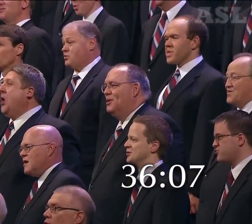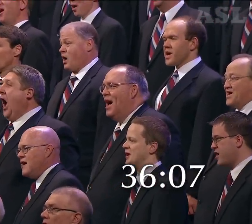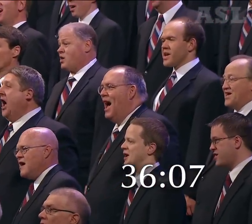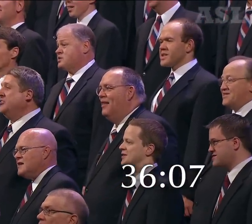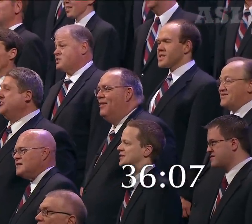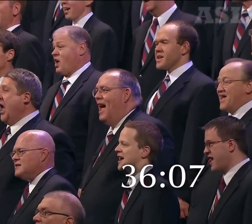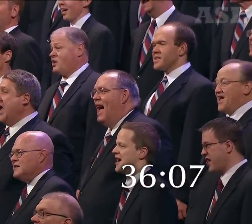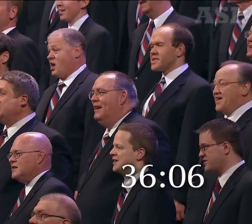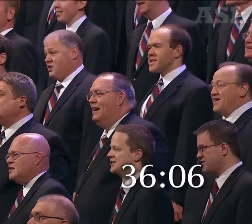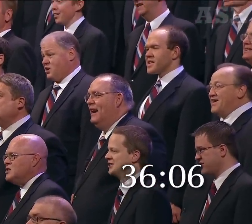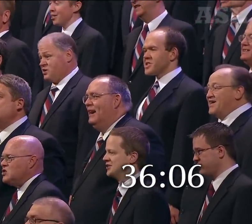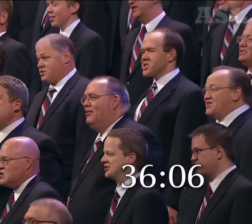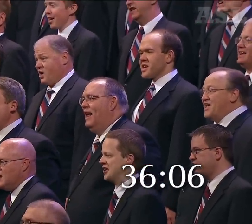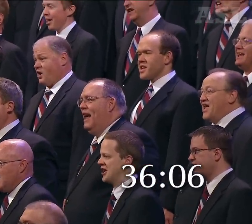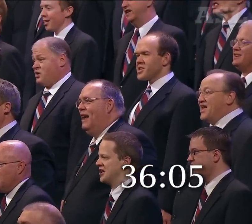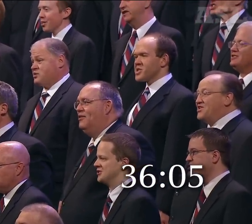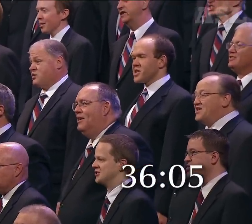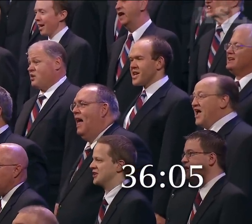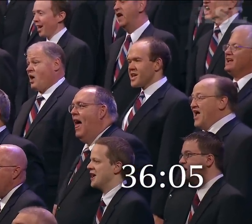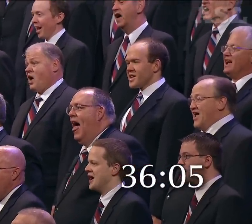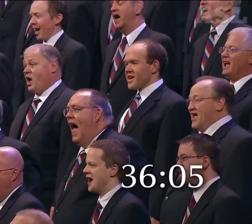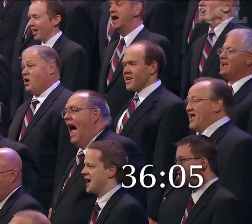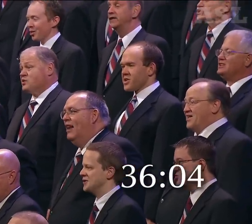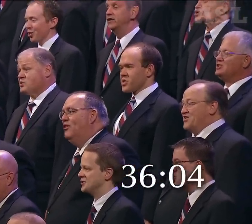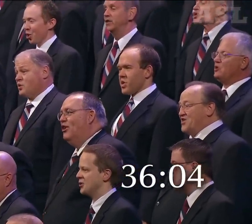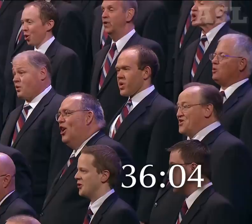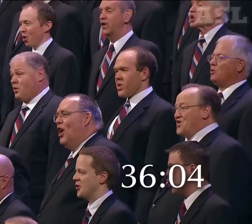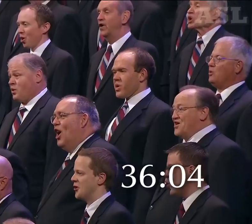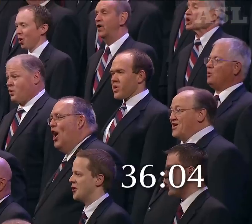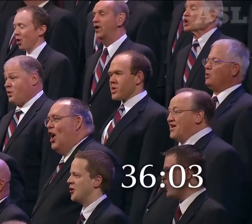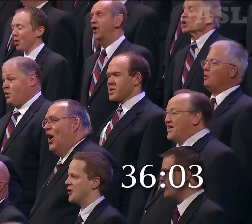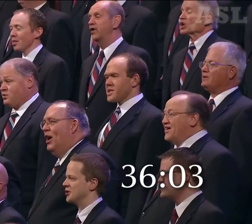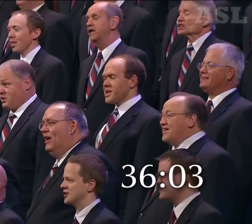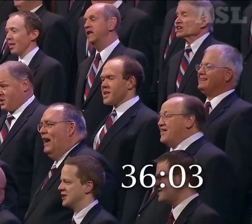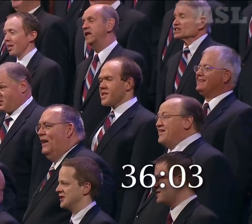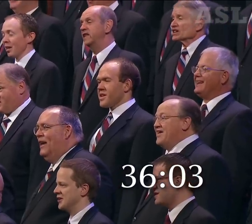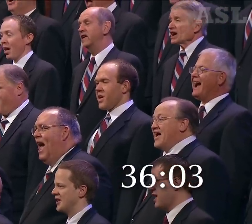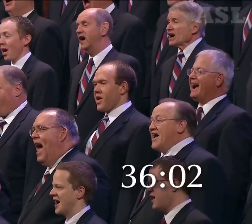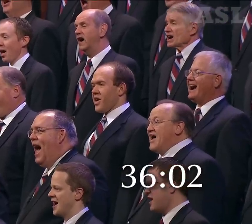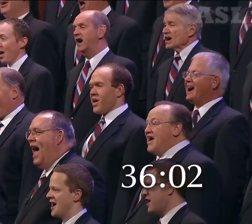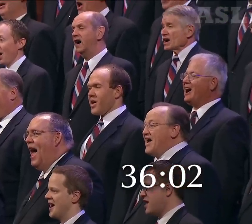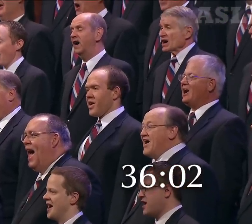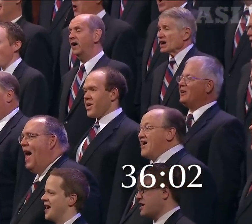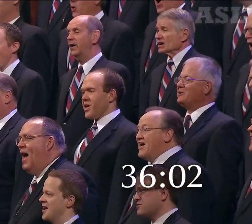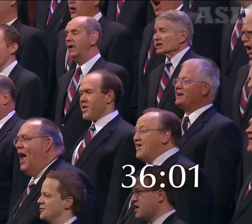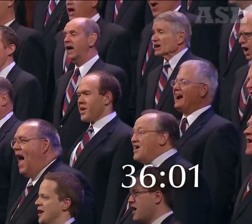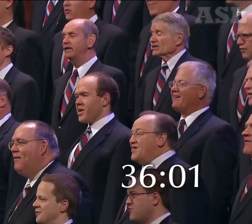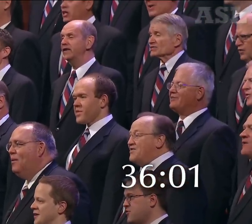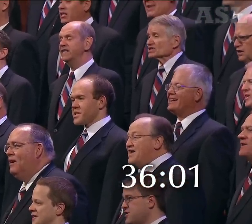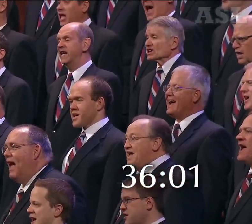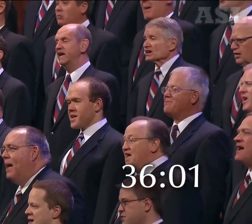THIS IS THE ENGLISH CLOSED CAPTION CHANNEL OF THE CHURCH OF JESUS CHRIST OF LATTER-DAY SAINTS.